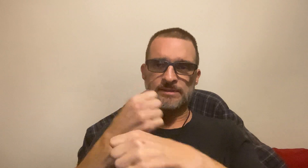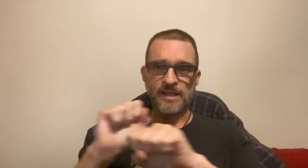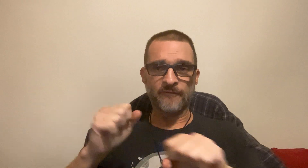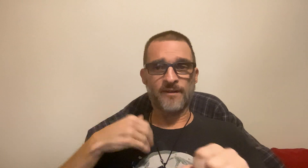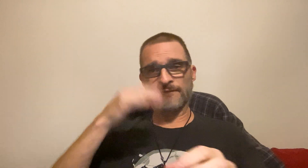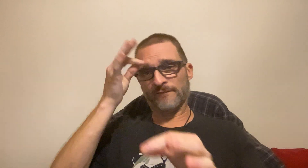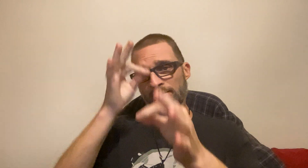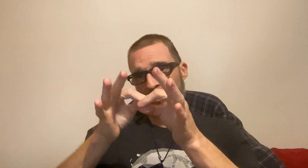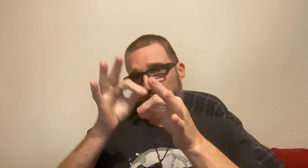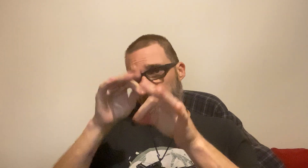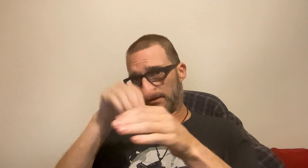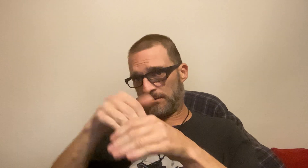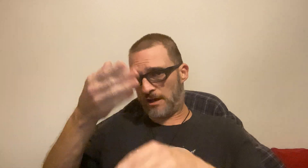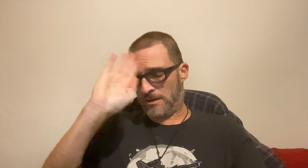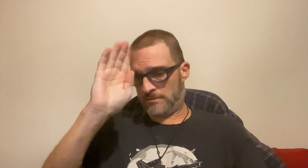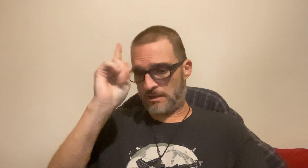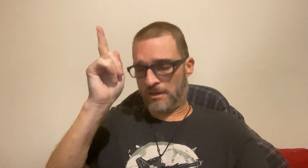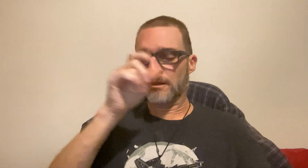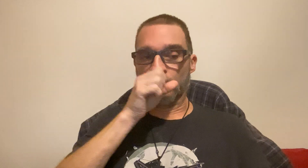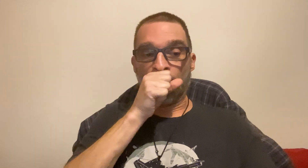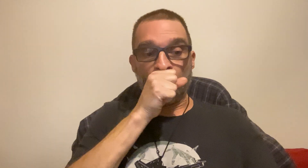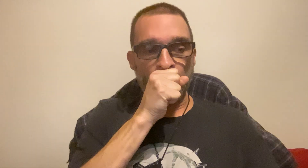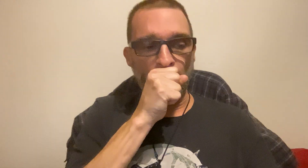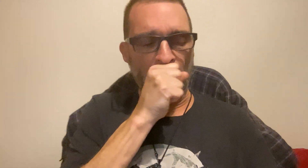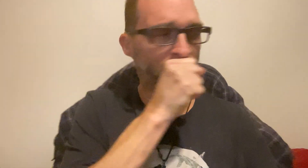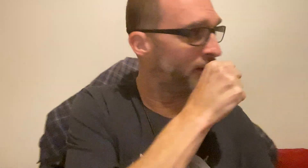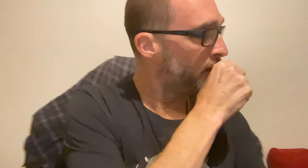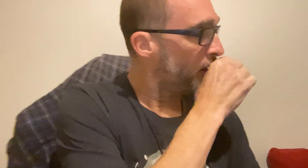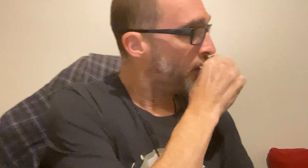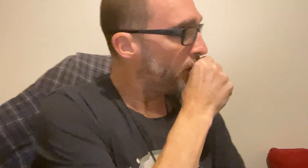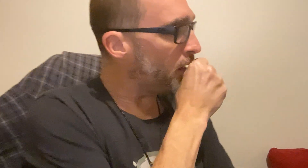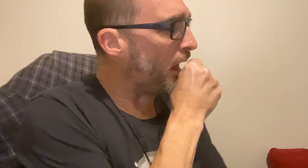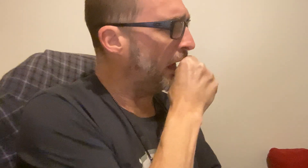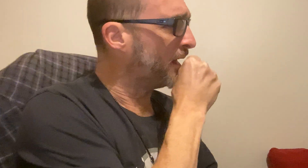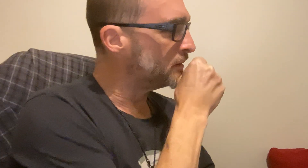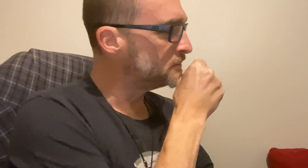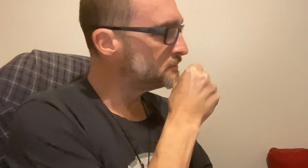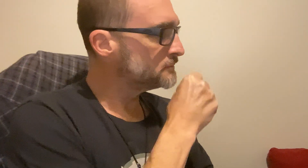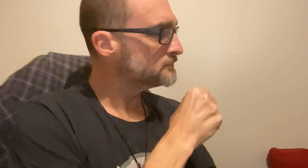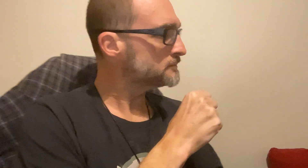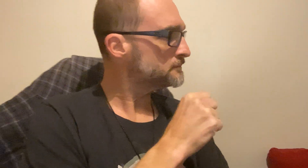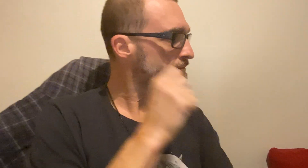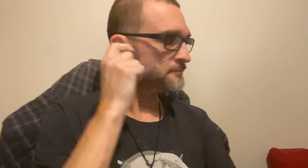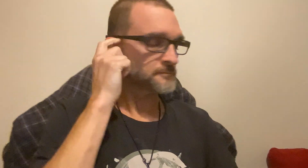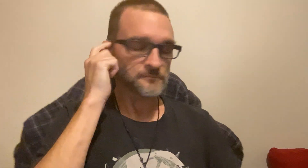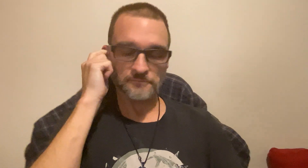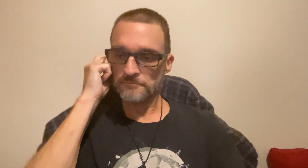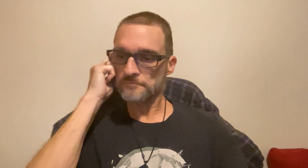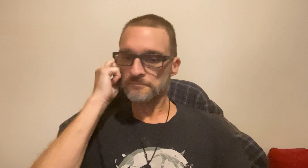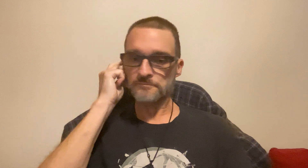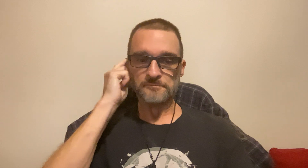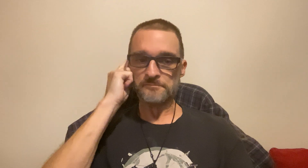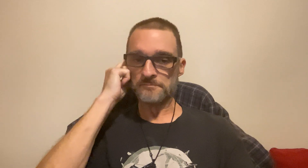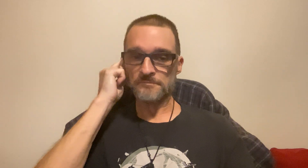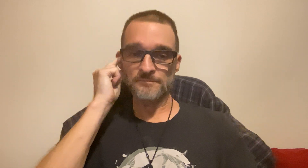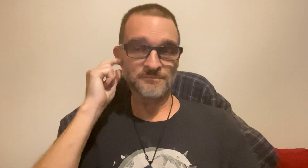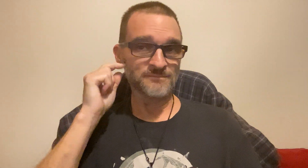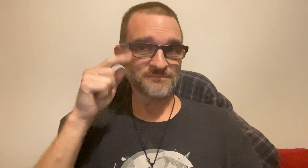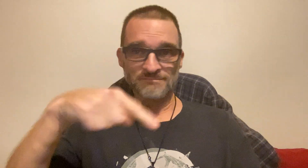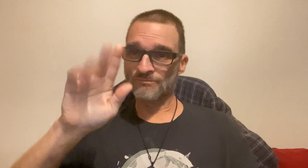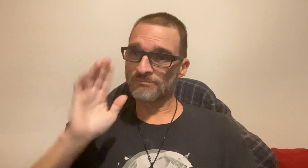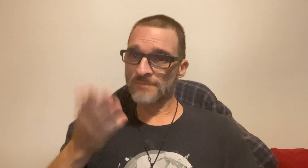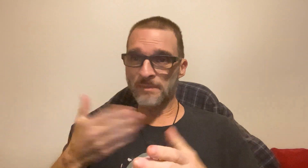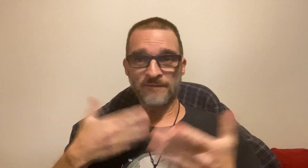Stay safe and have faith in God.